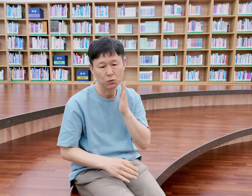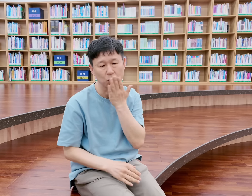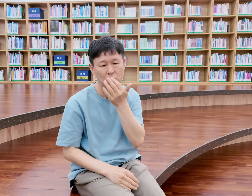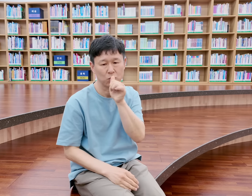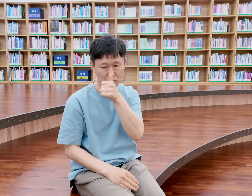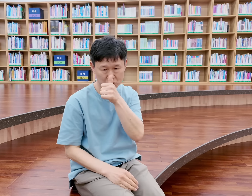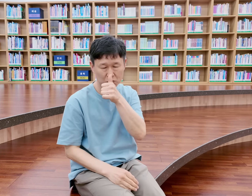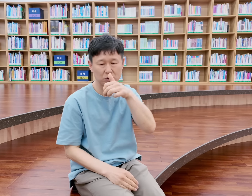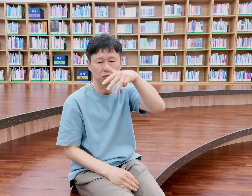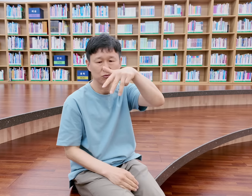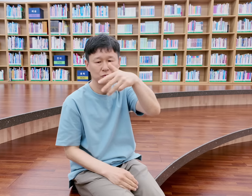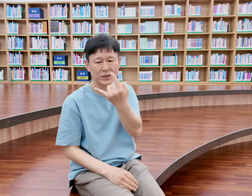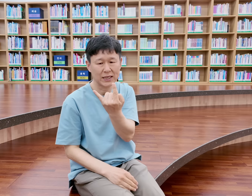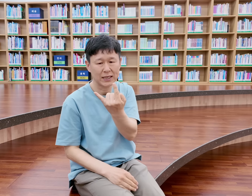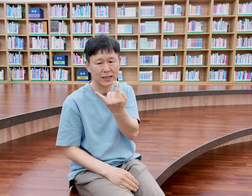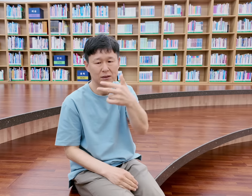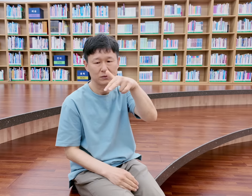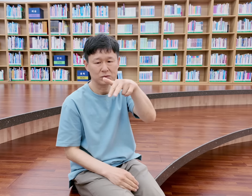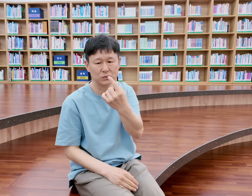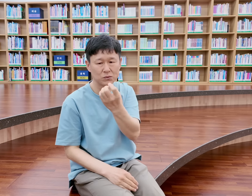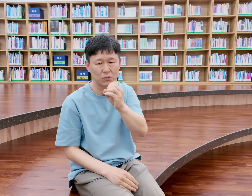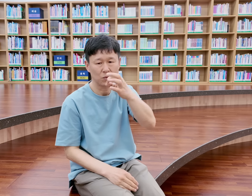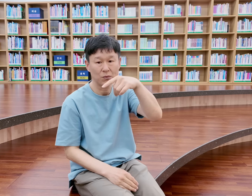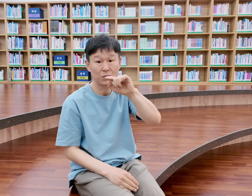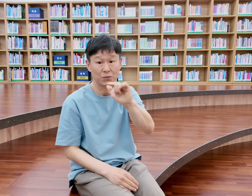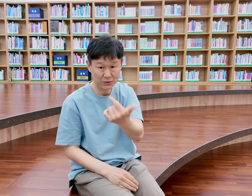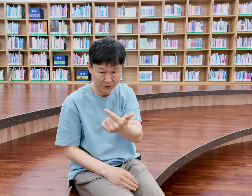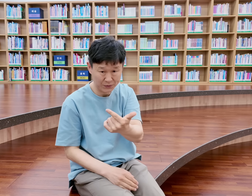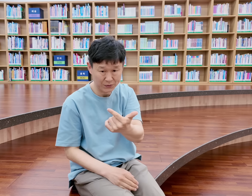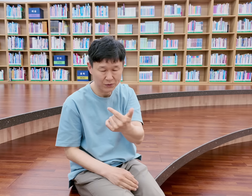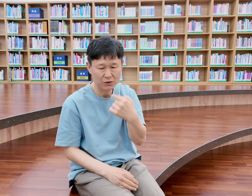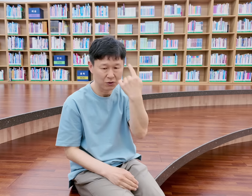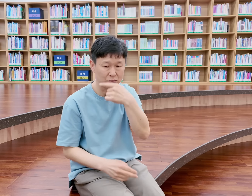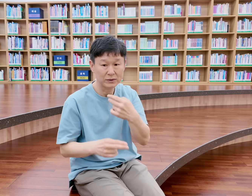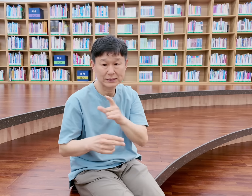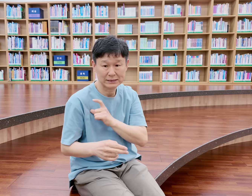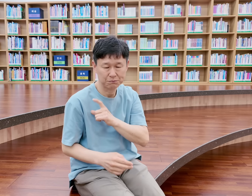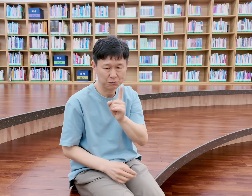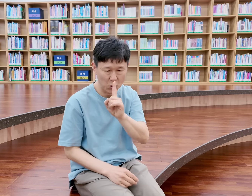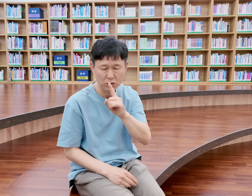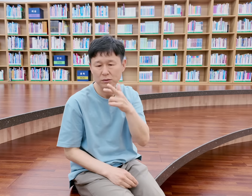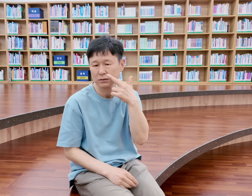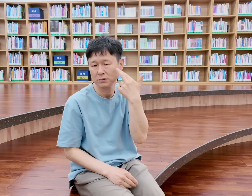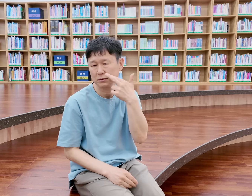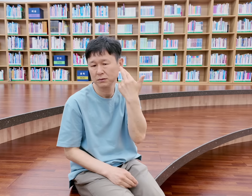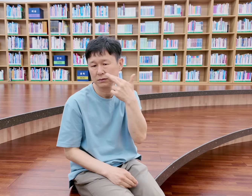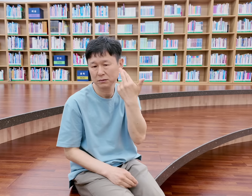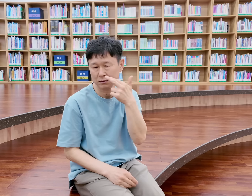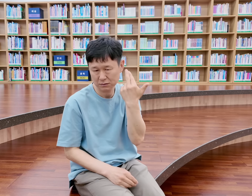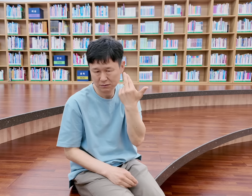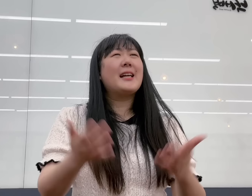at Jeonju Peace Library The name sign goes like this.